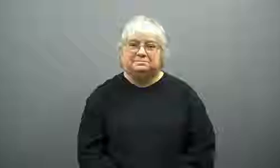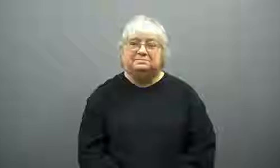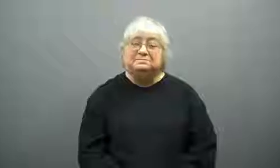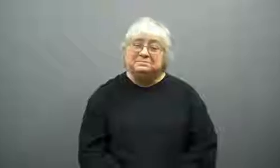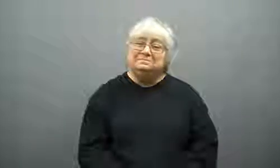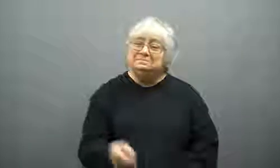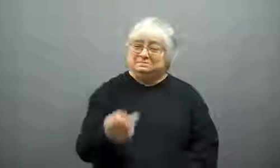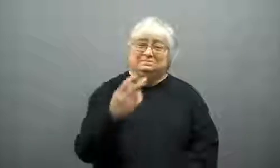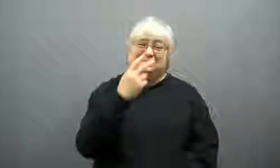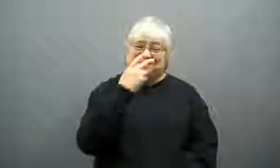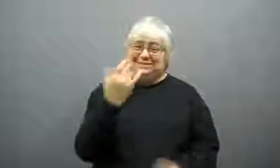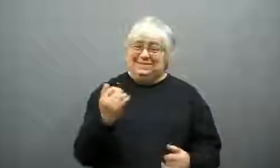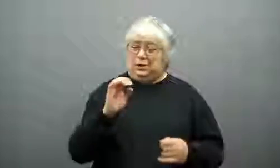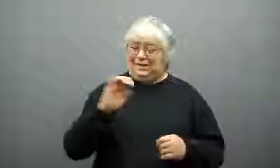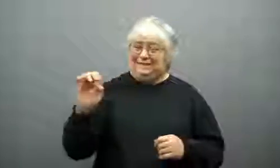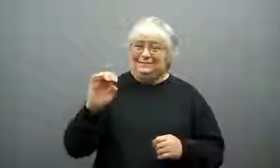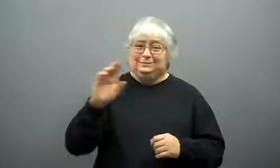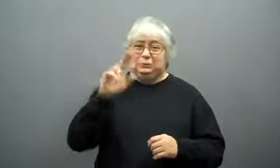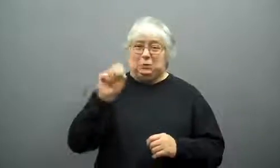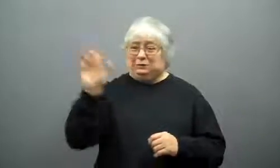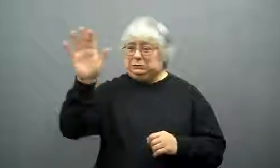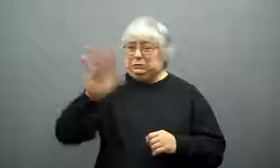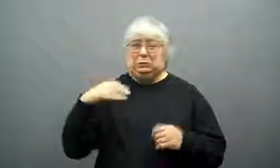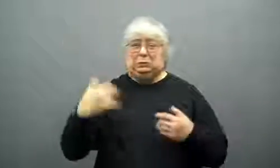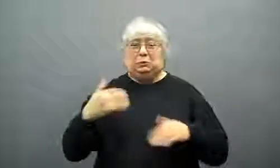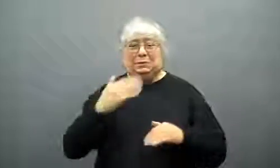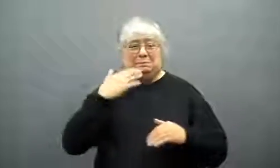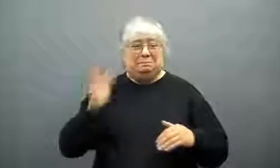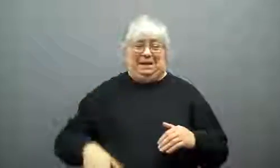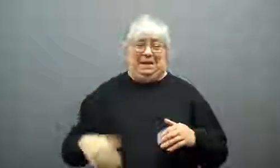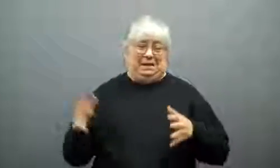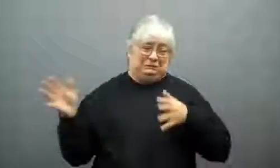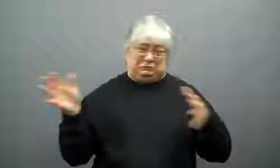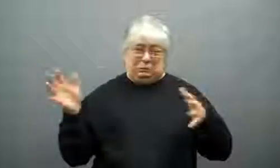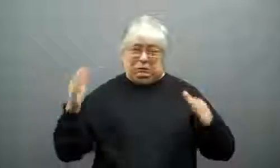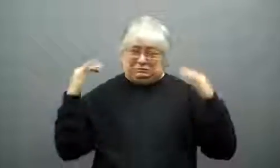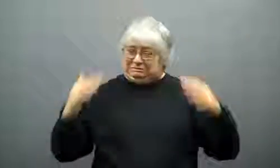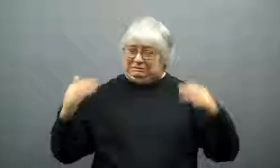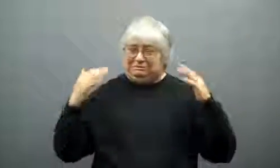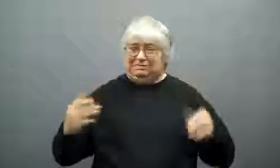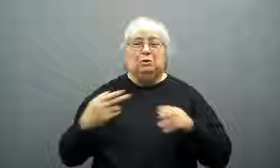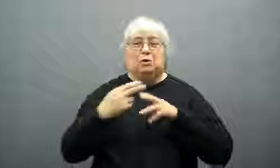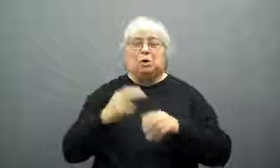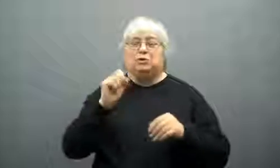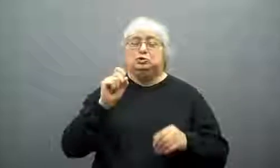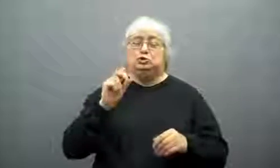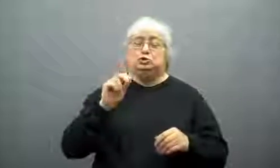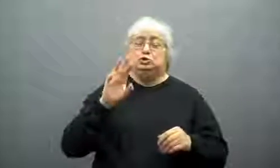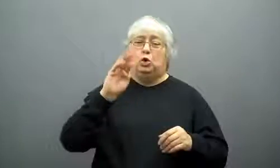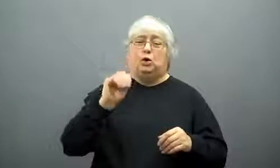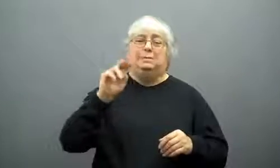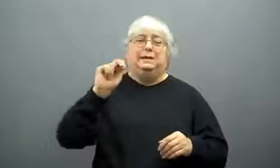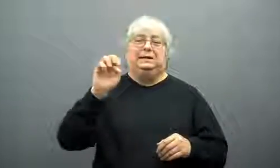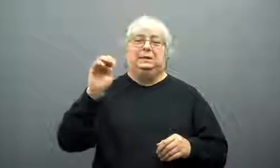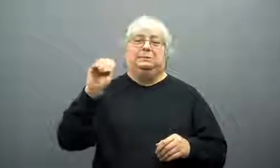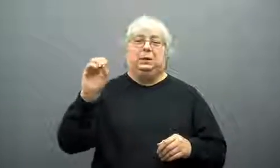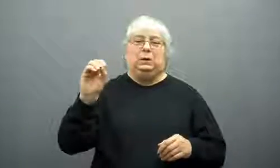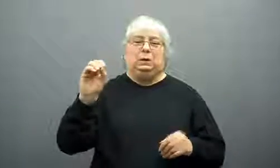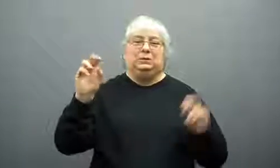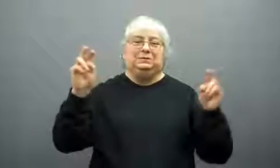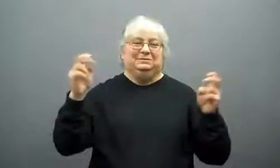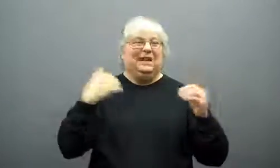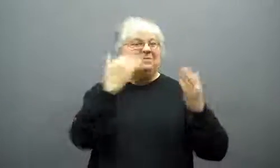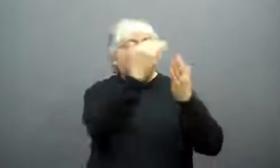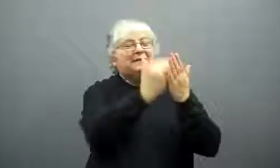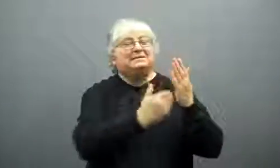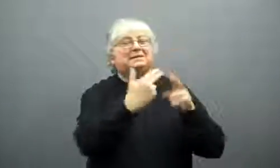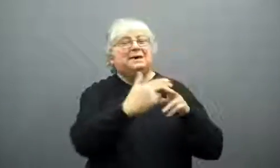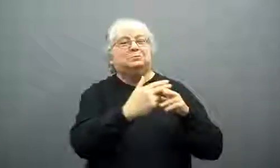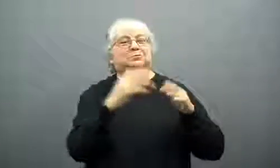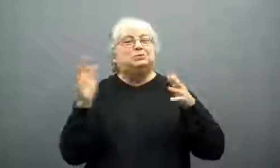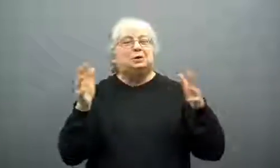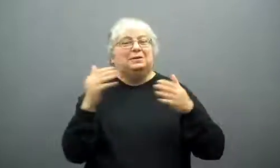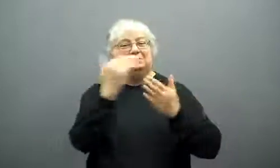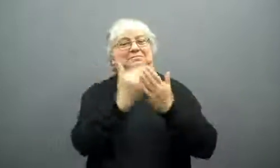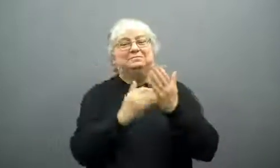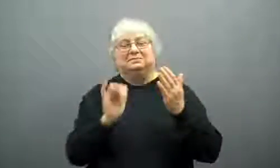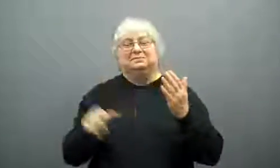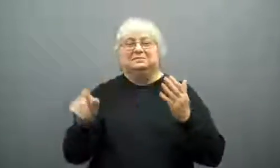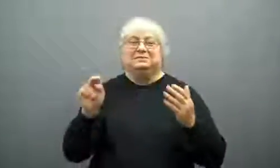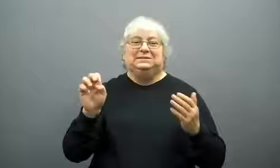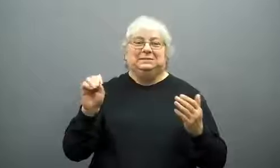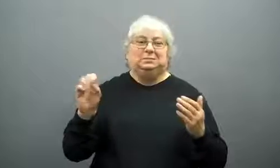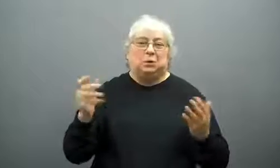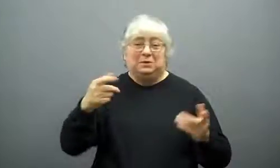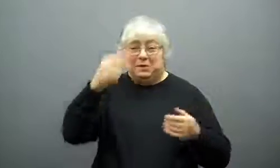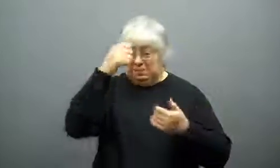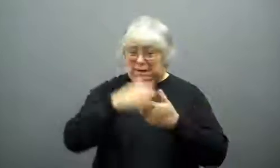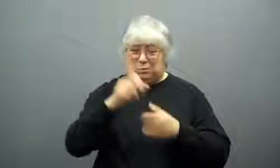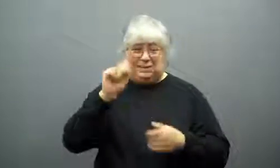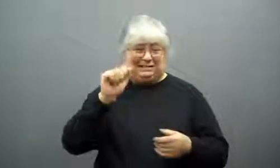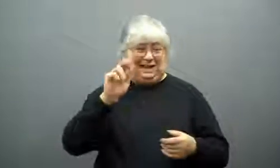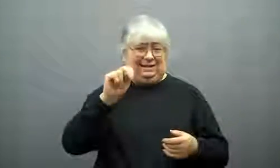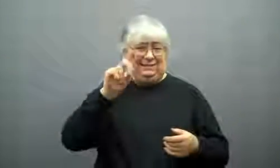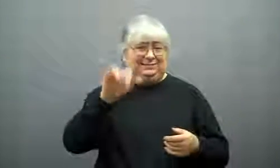You've seen the bad storm on the East coast, called Storm Nemo.